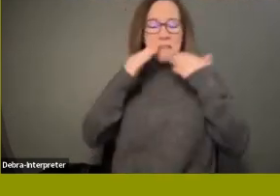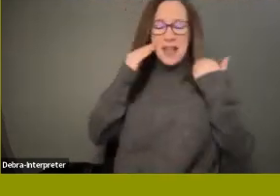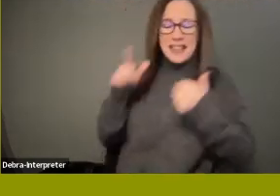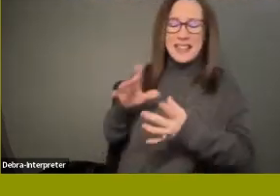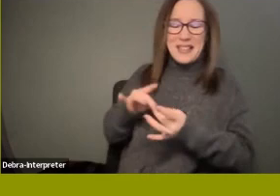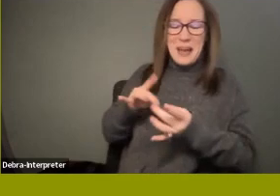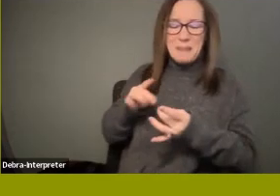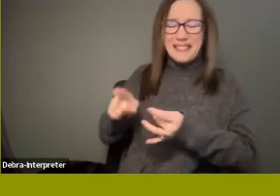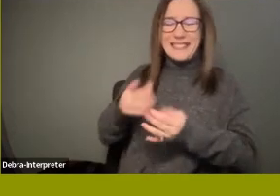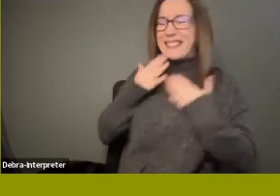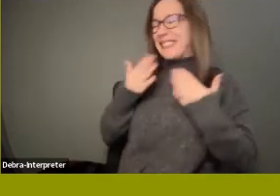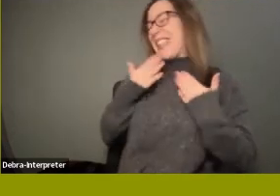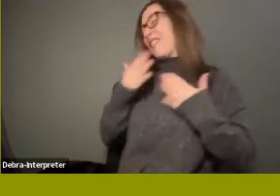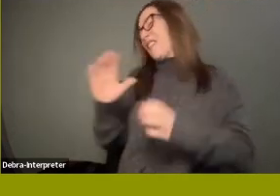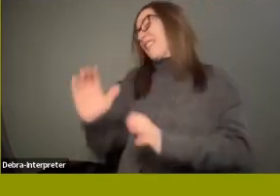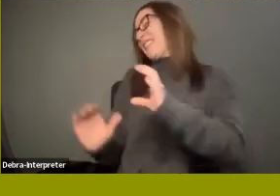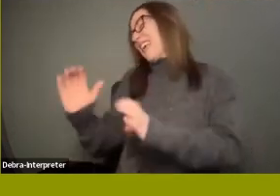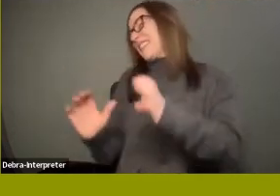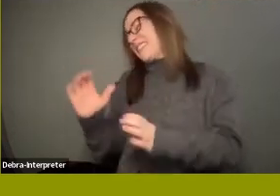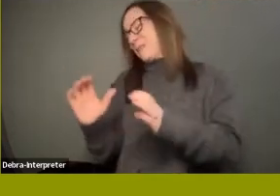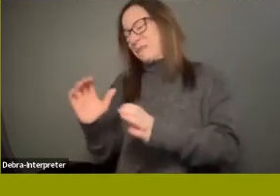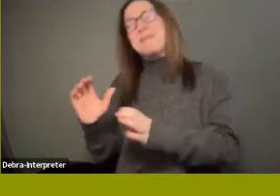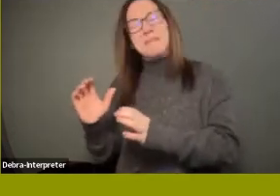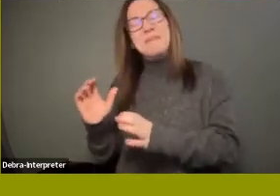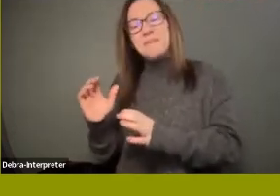updated. of things work. And Vanessa you may have more